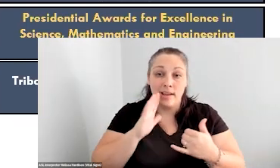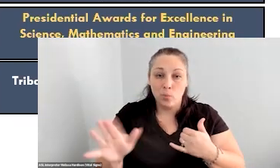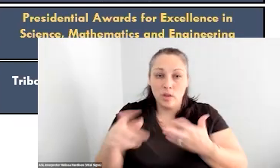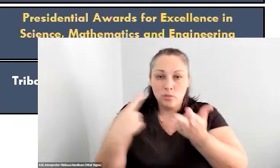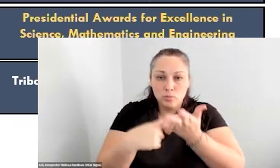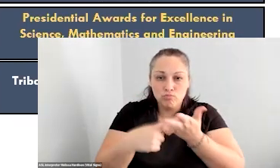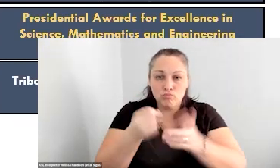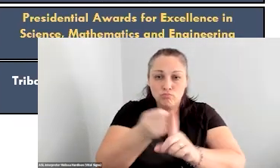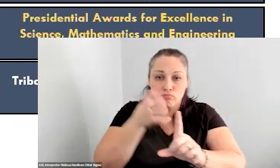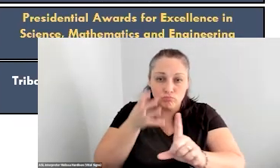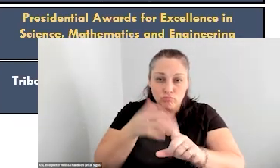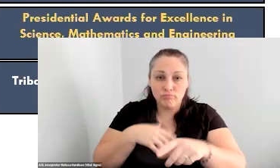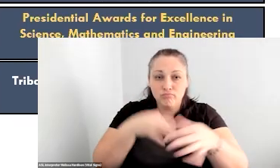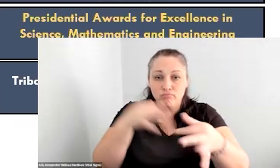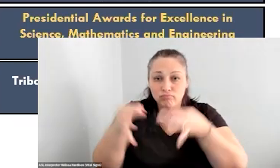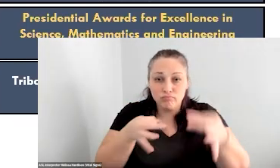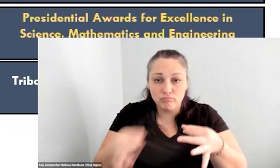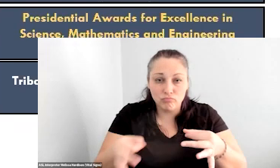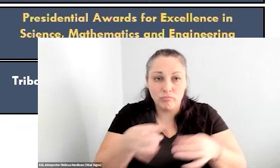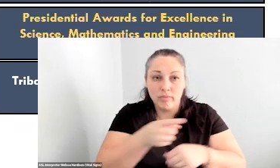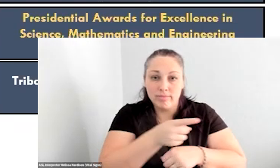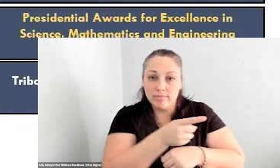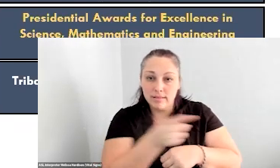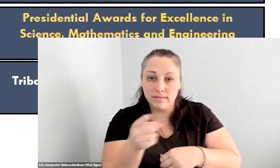You will have access to these slides, and you can use them